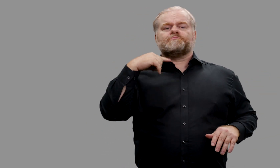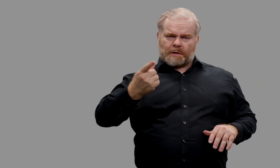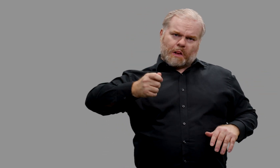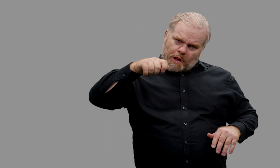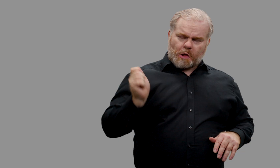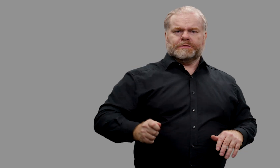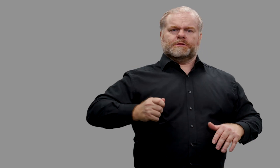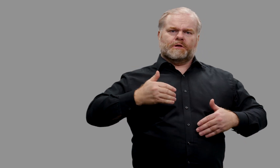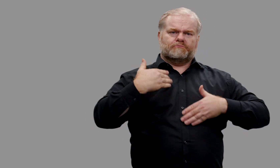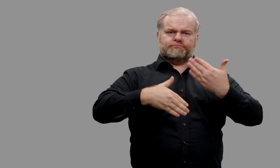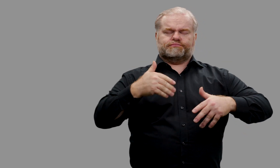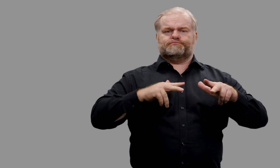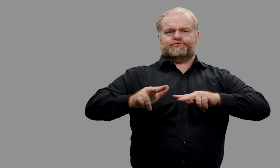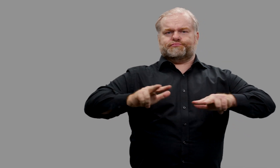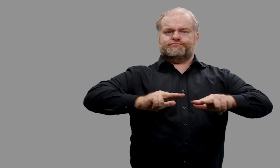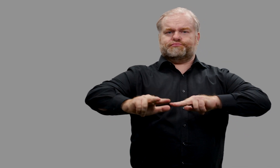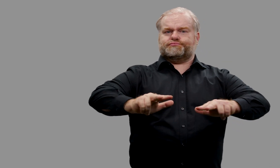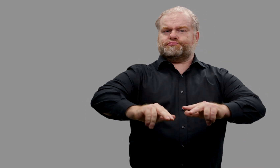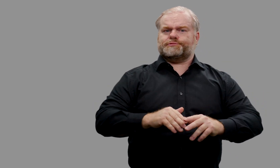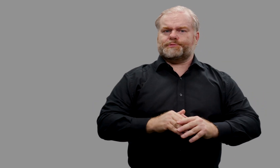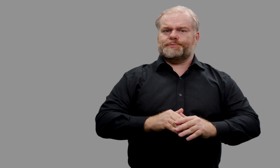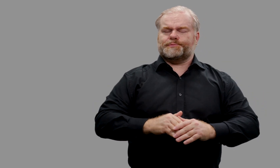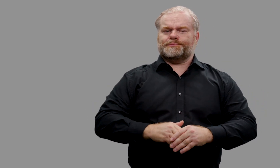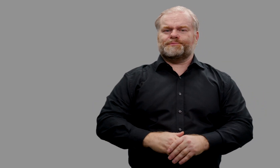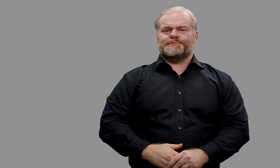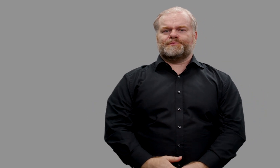And then we started to organize everything.